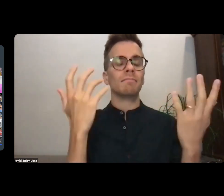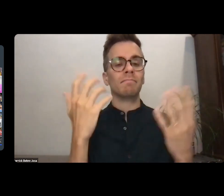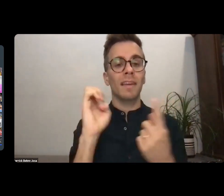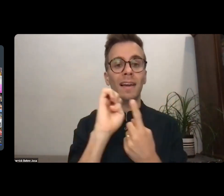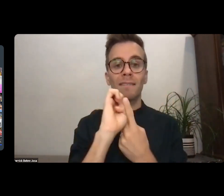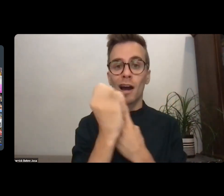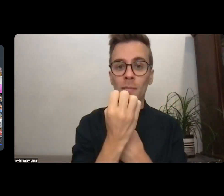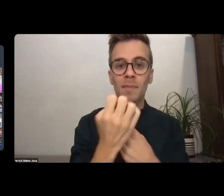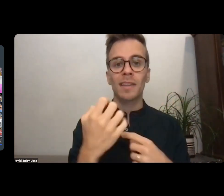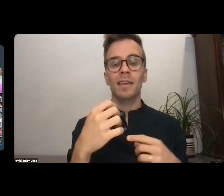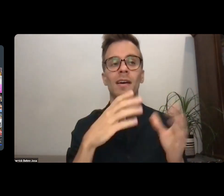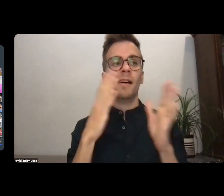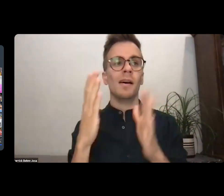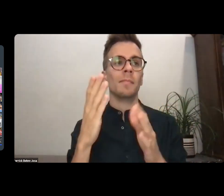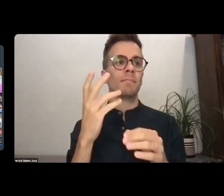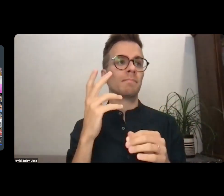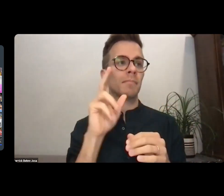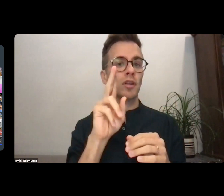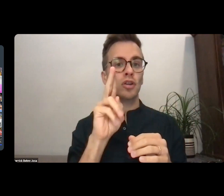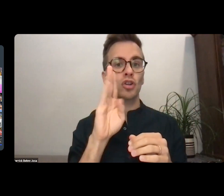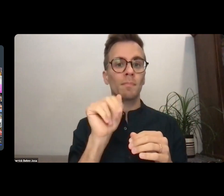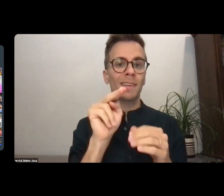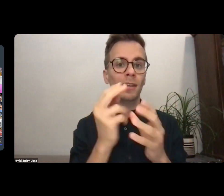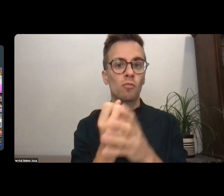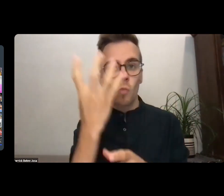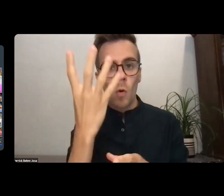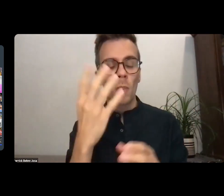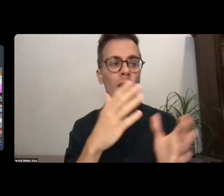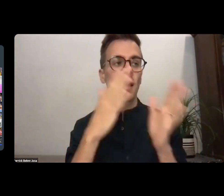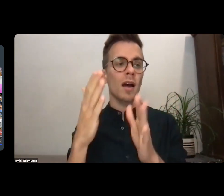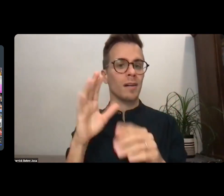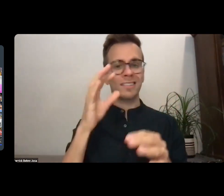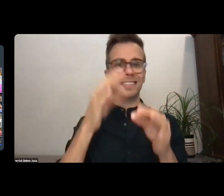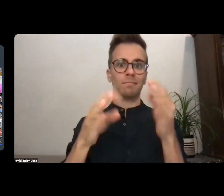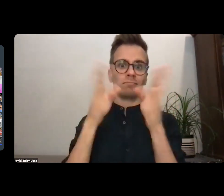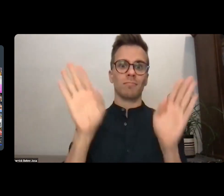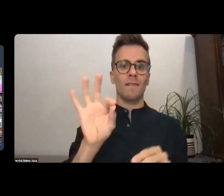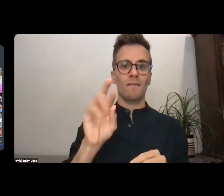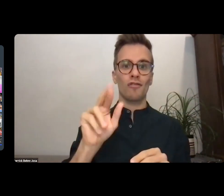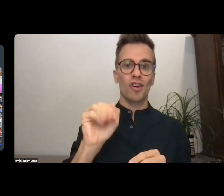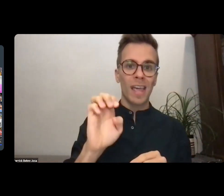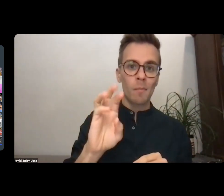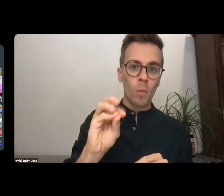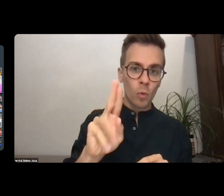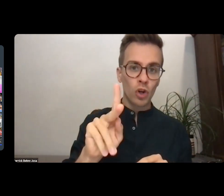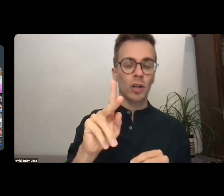The elements that were included were things like: environment, urban growth, framework,